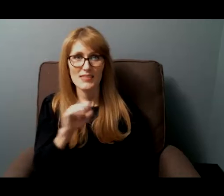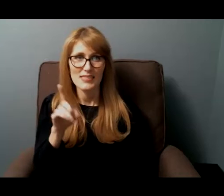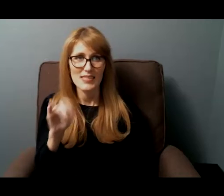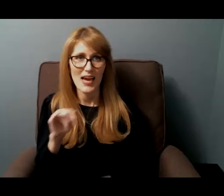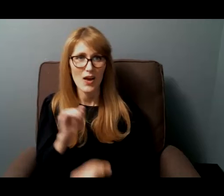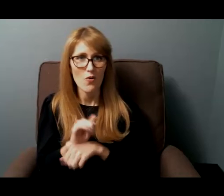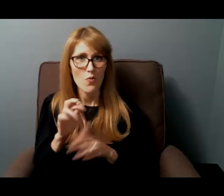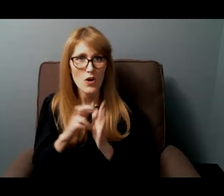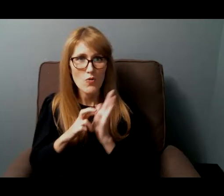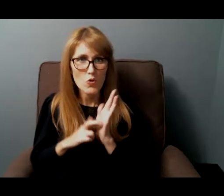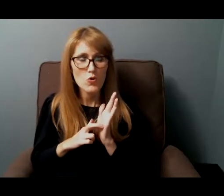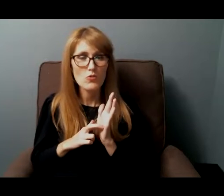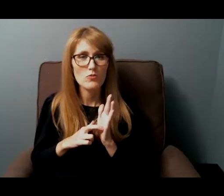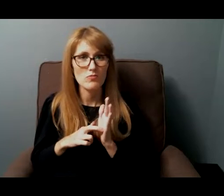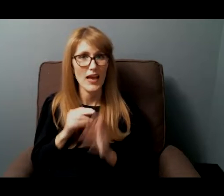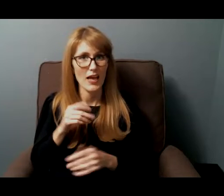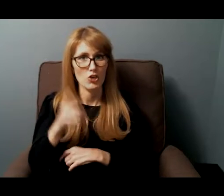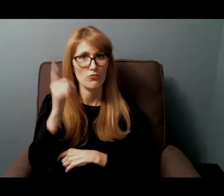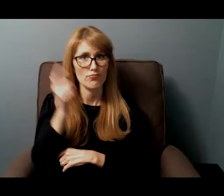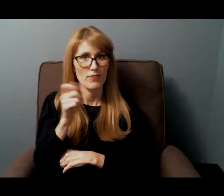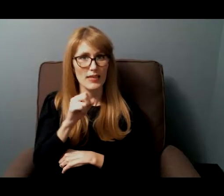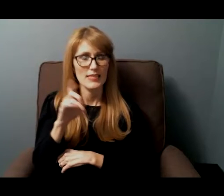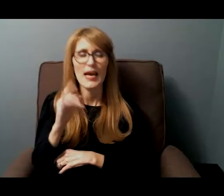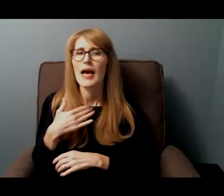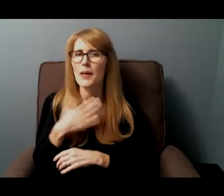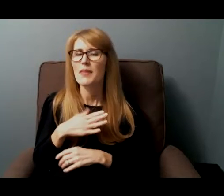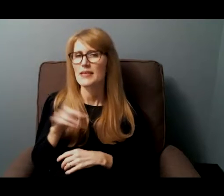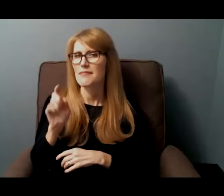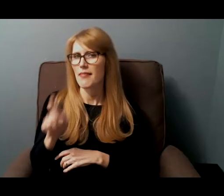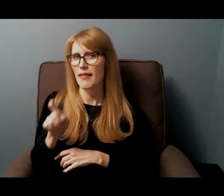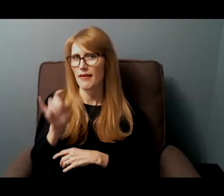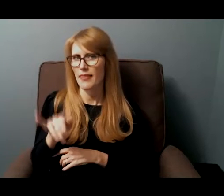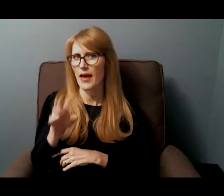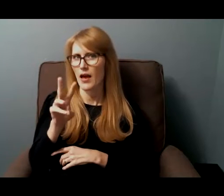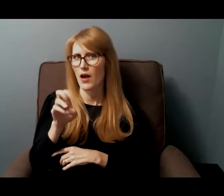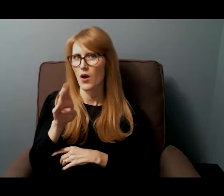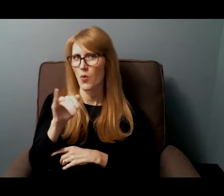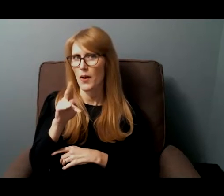receive SSDI, please check that webinar out. For the sake of our time together today,